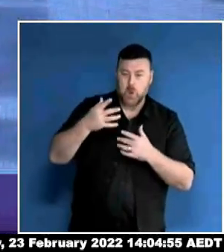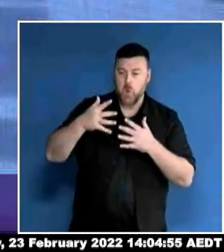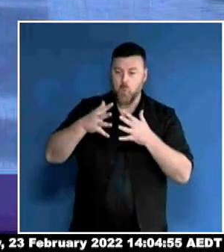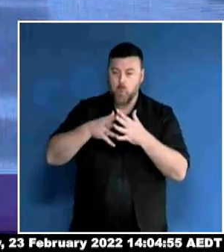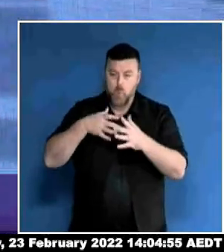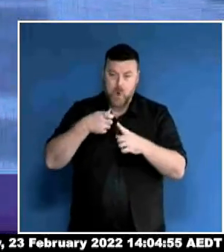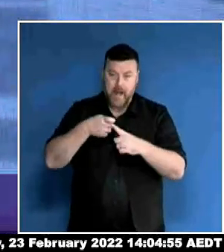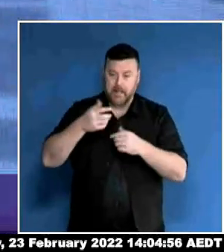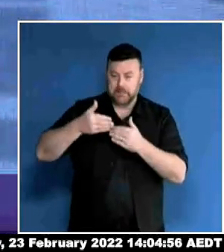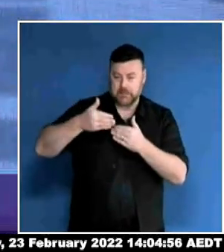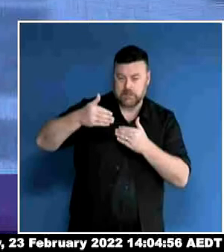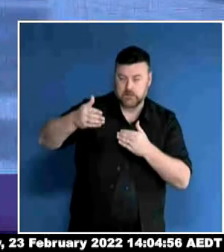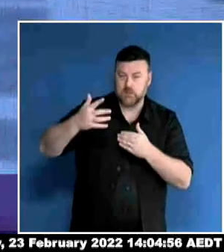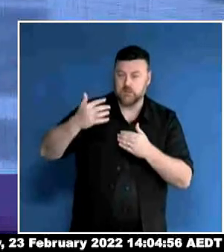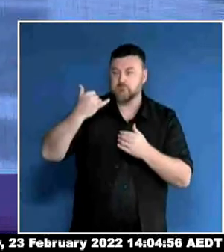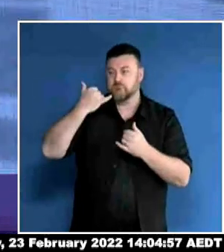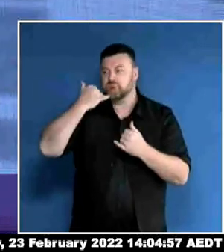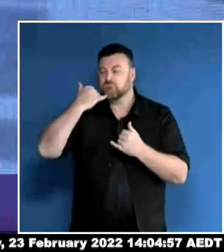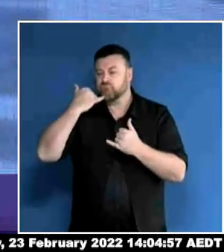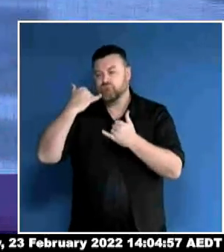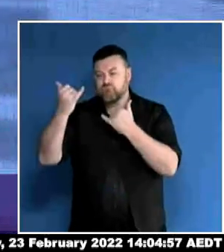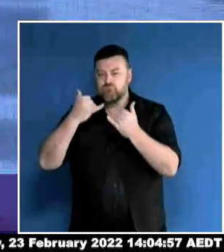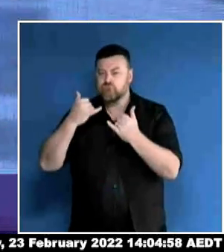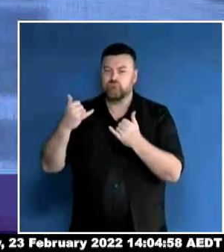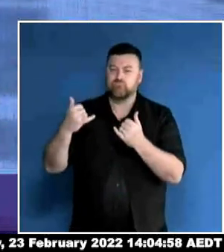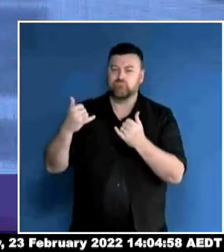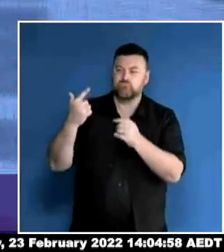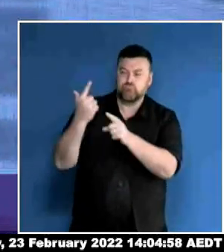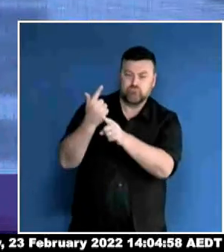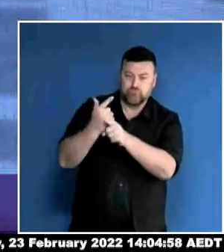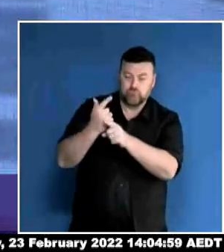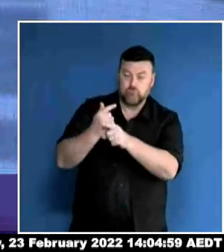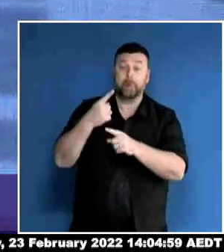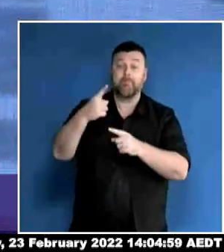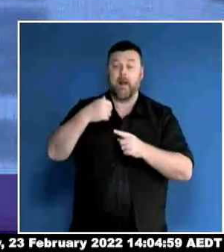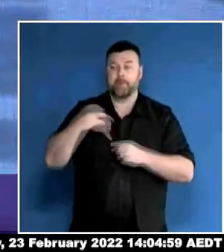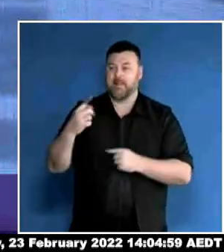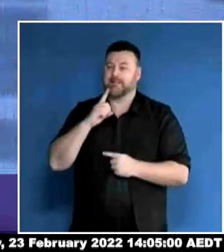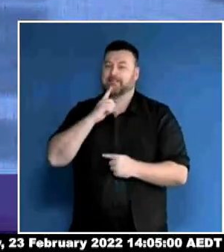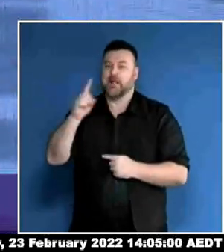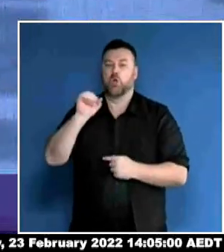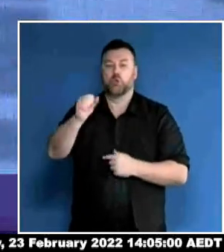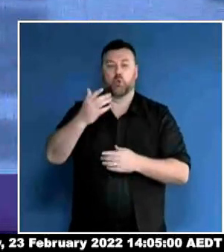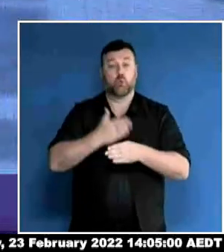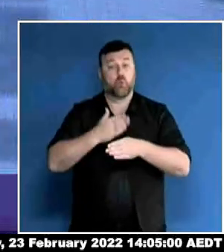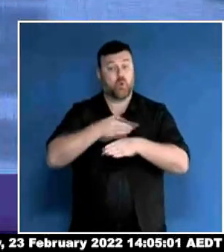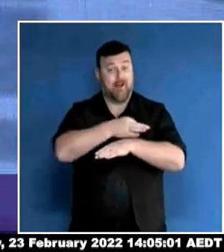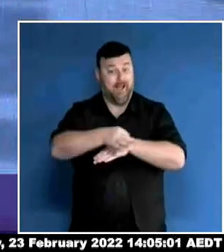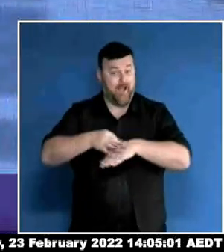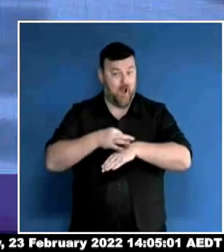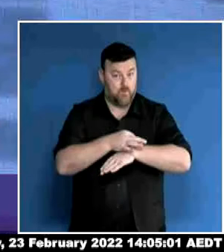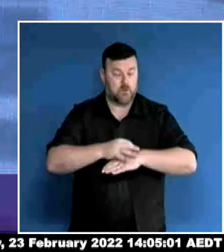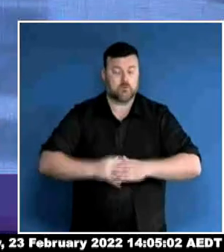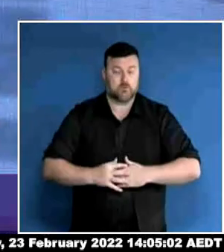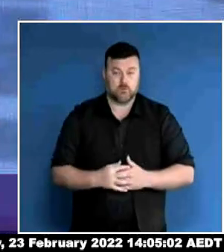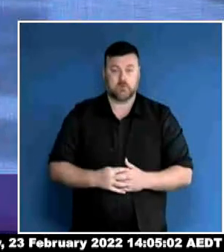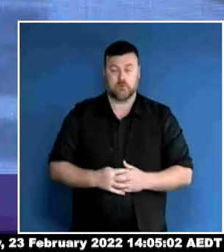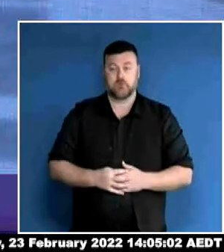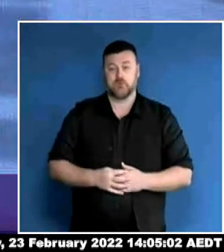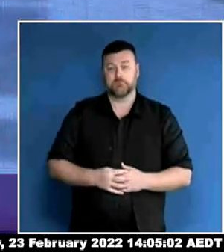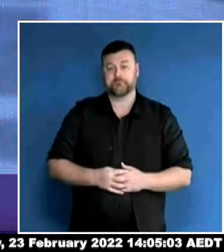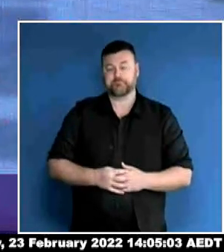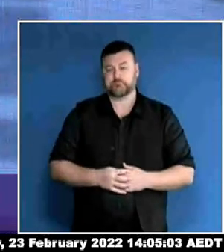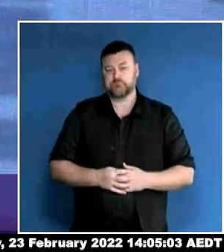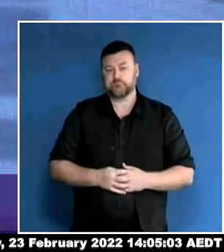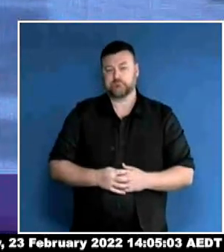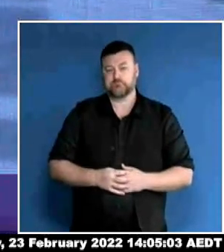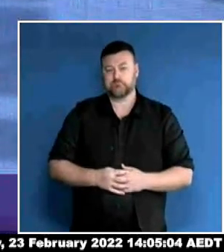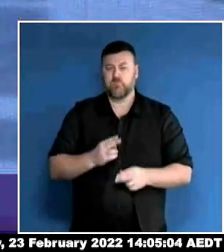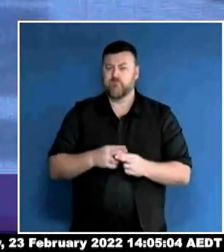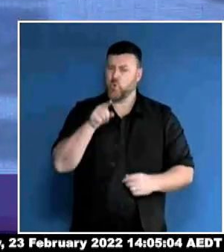job coach. One of the issues for you at the beginning was not being clear about exactly